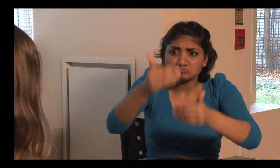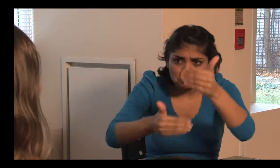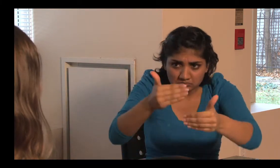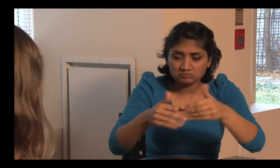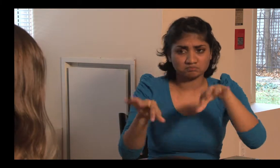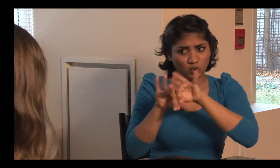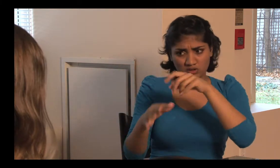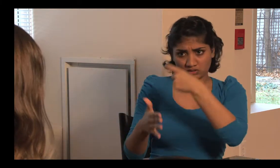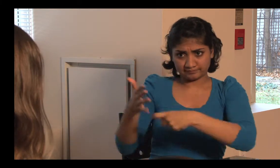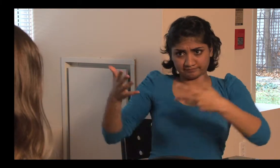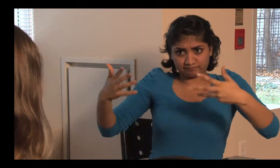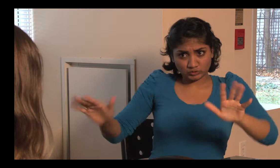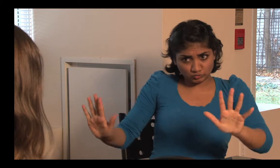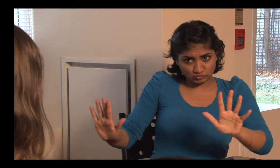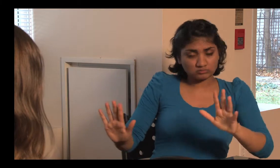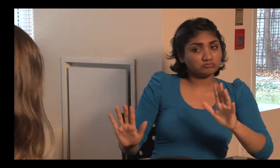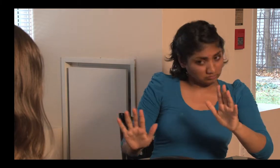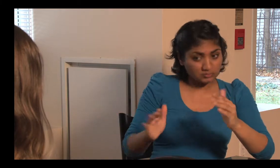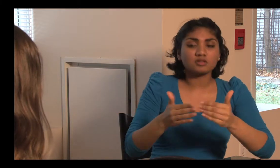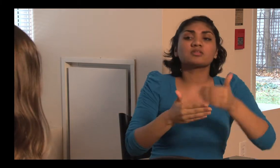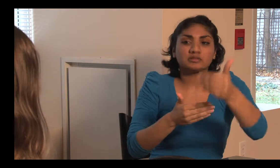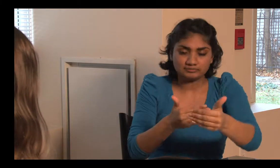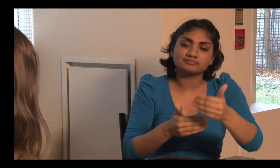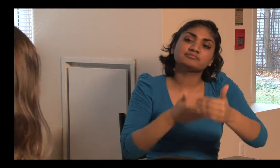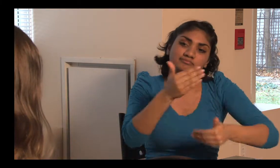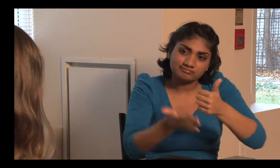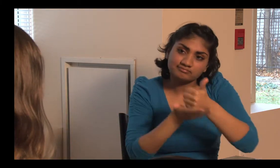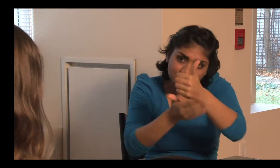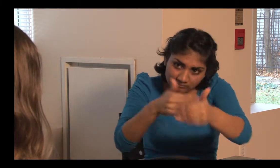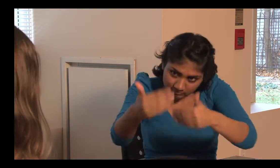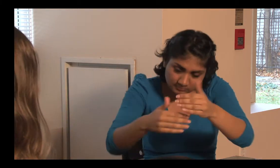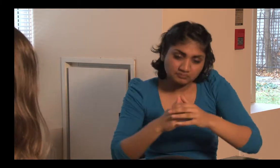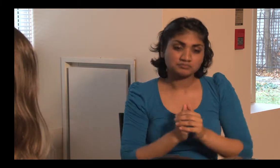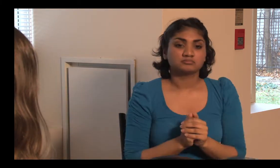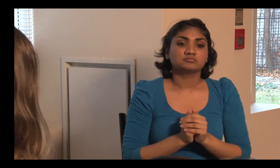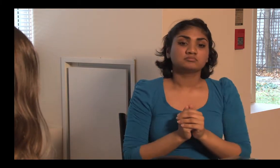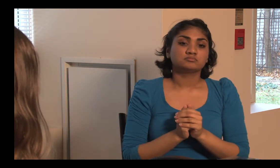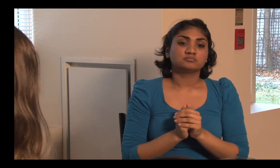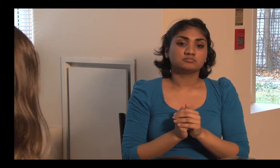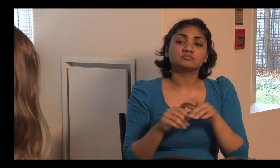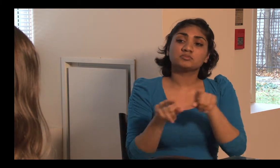about steps in the criminal trial process - she will explain what’s going on, the steps after a charge is laid,